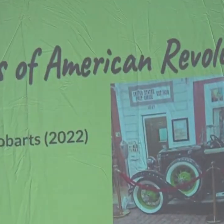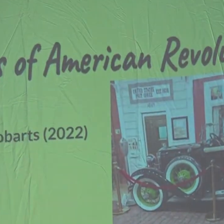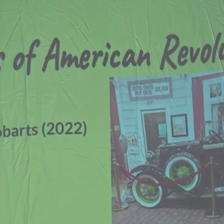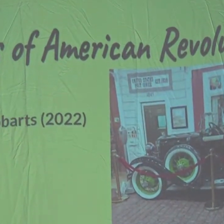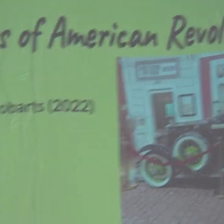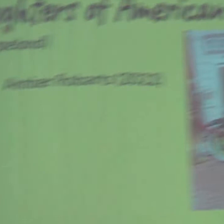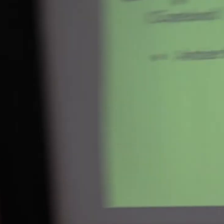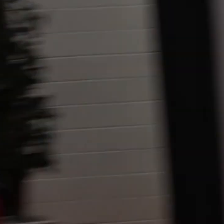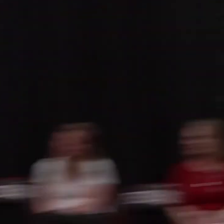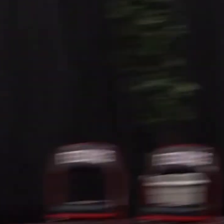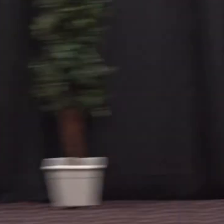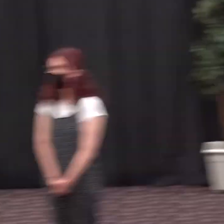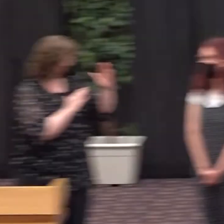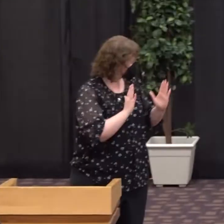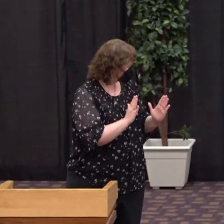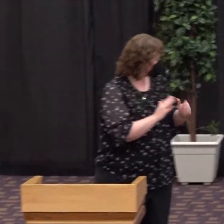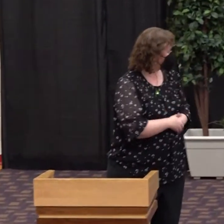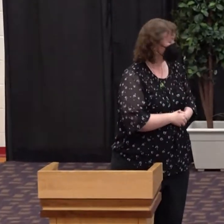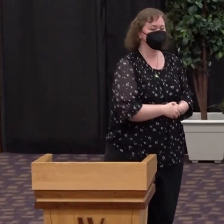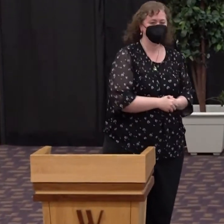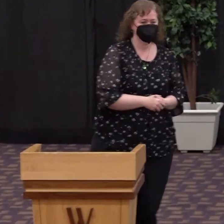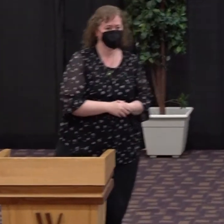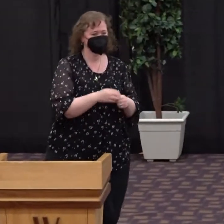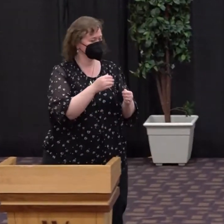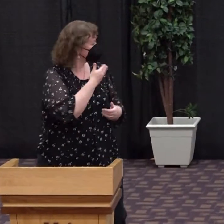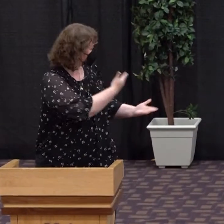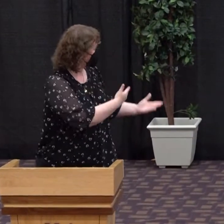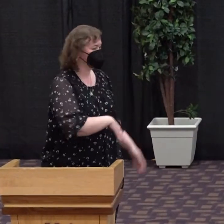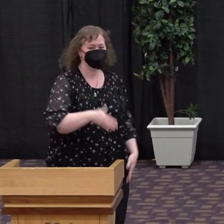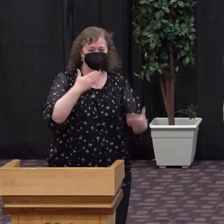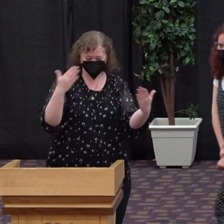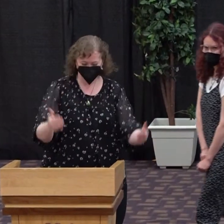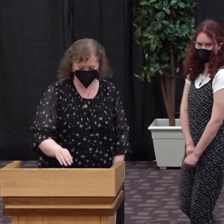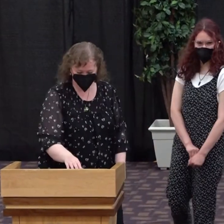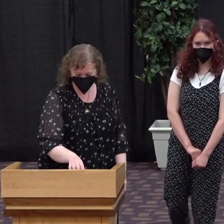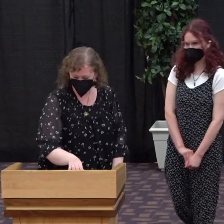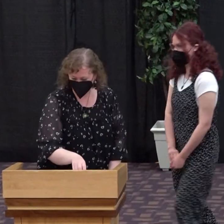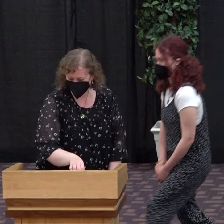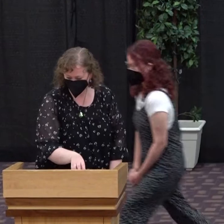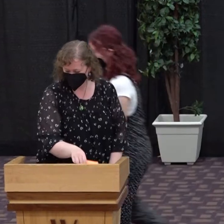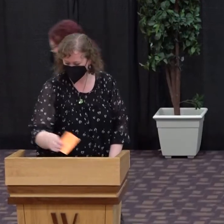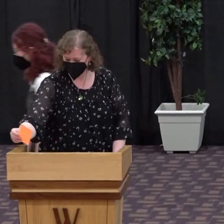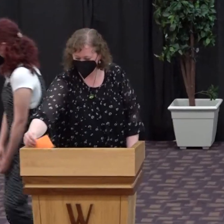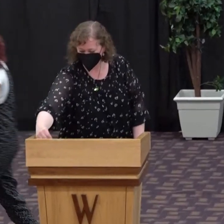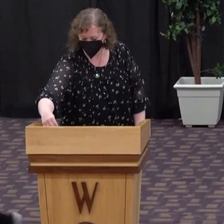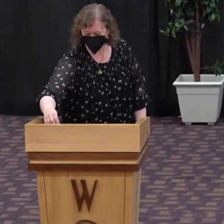You will receive your pin and your certificate. Or, you already have. Yes, ok, good.